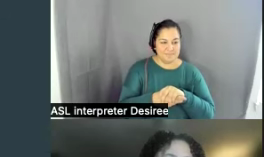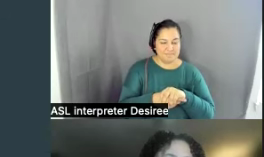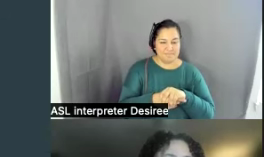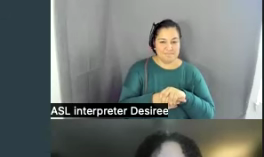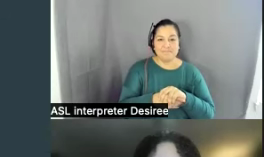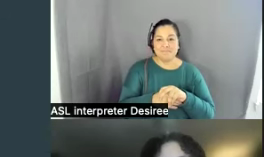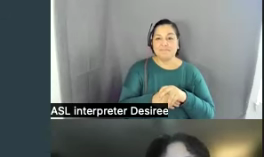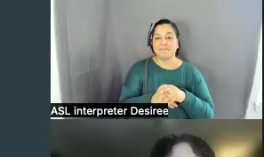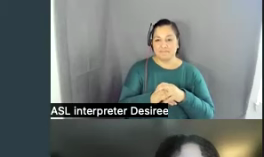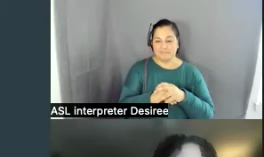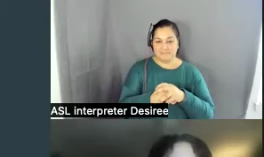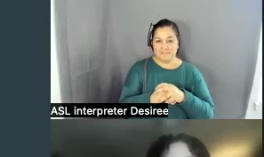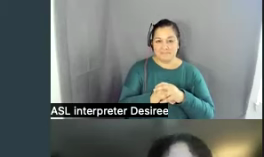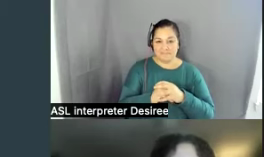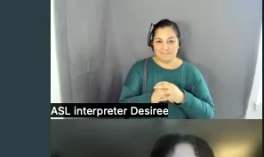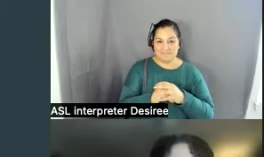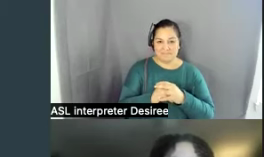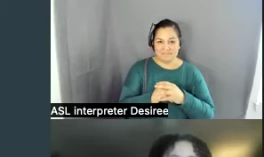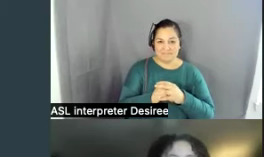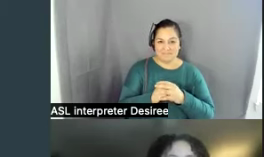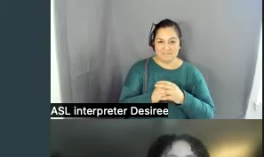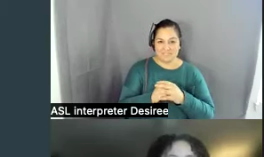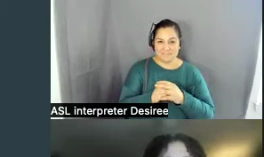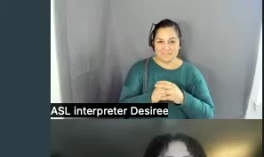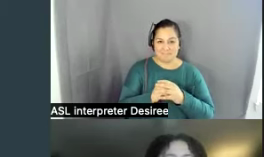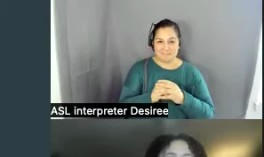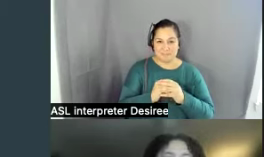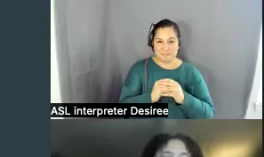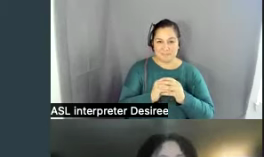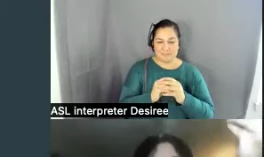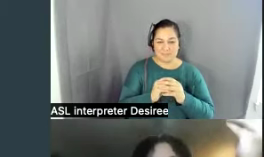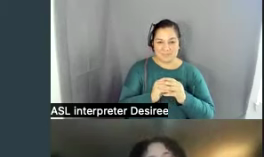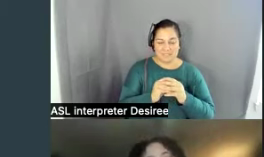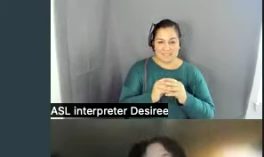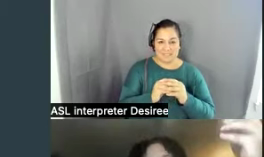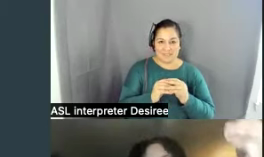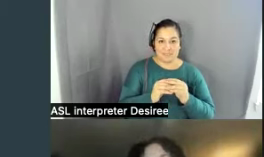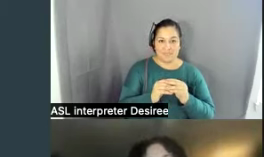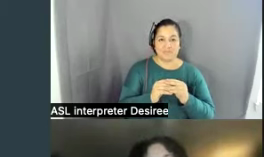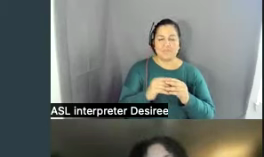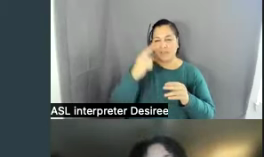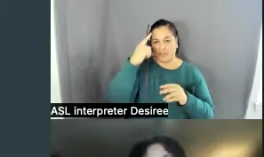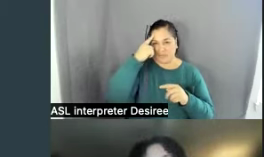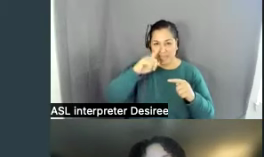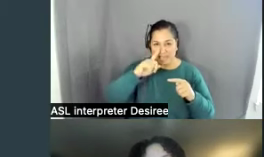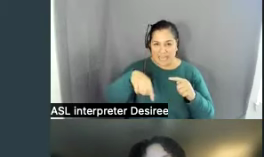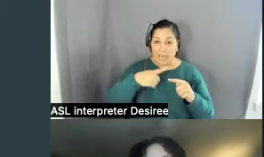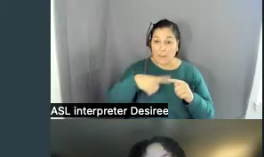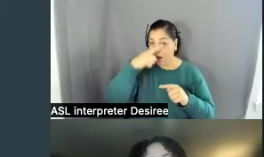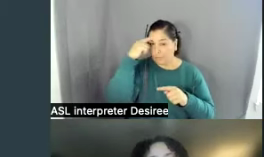A little a changing kind of vantage point on that same thing in terms of thinking about black feminism as like the backbone.